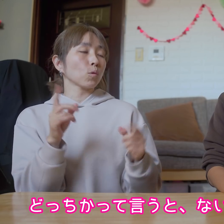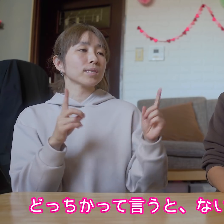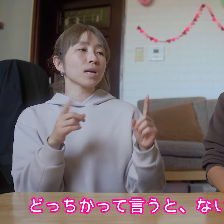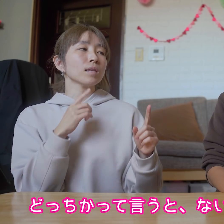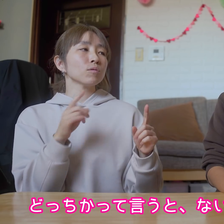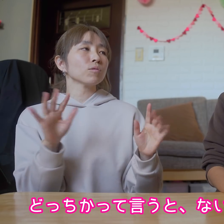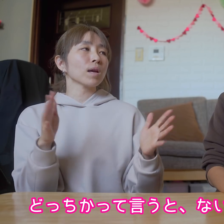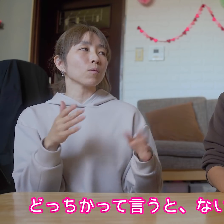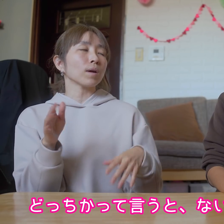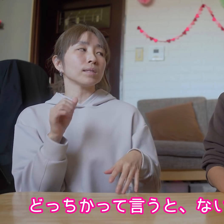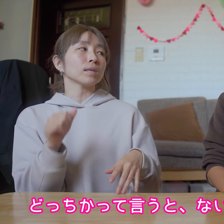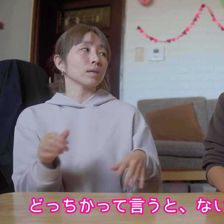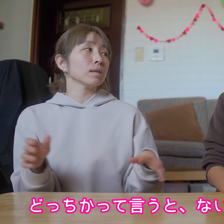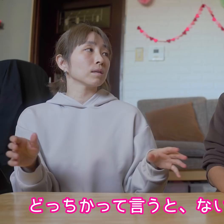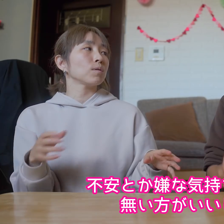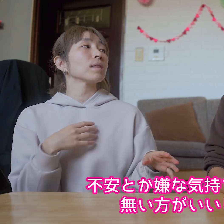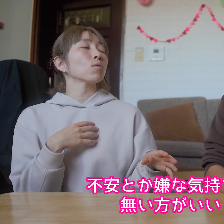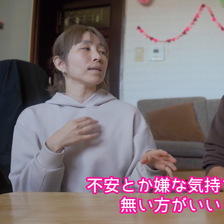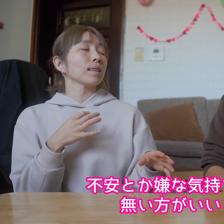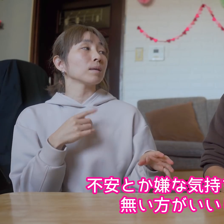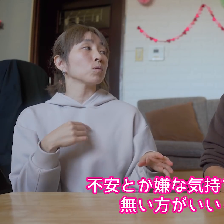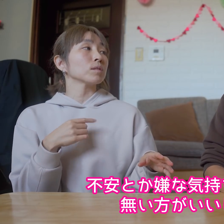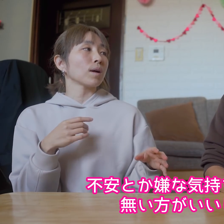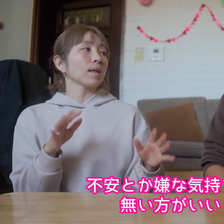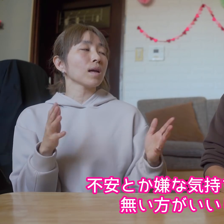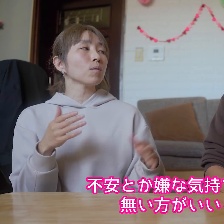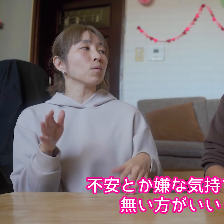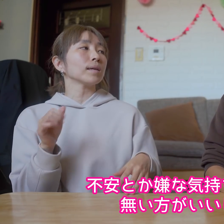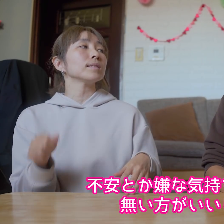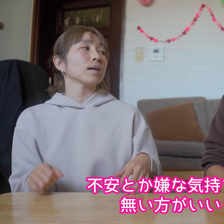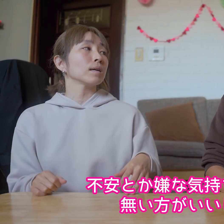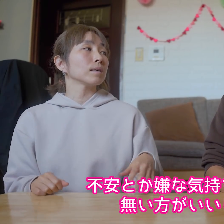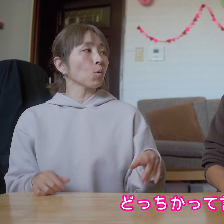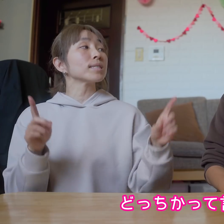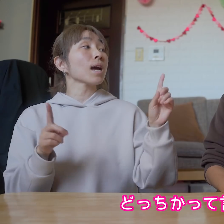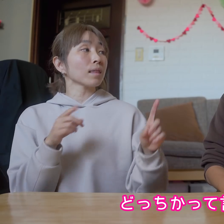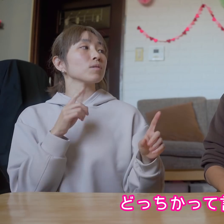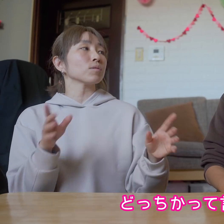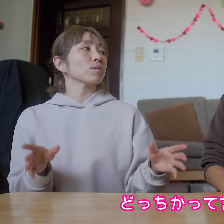But you don't want to have anxiety, right? It's better not to have anxiety or bad feelings, right? If anything.